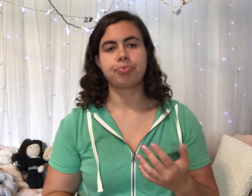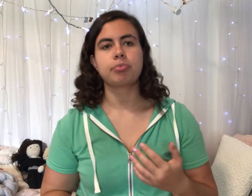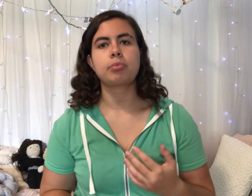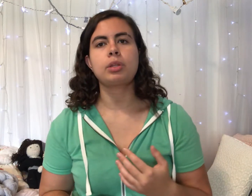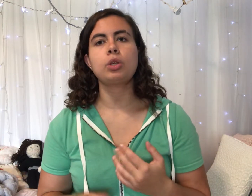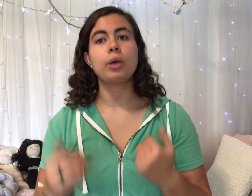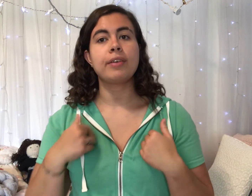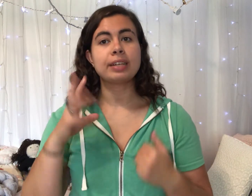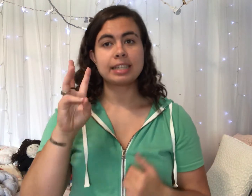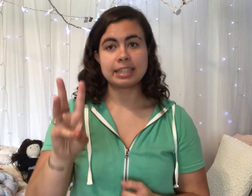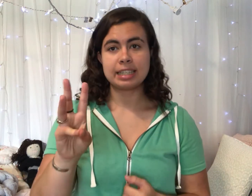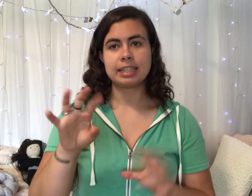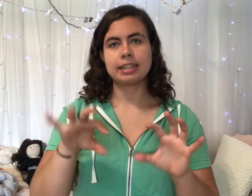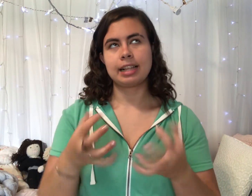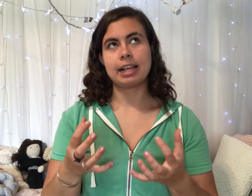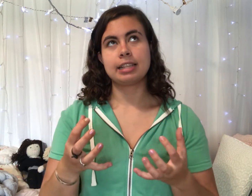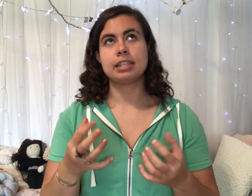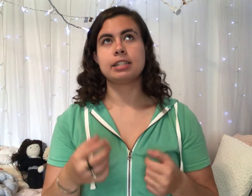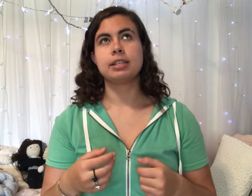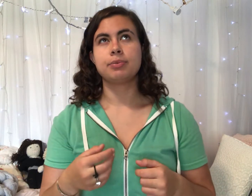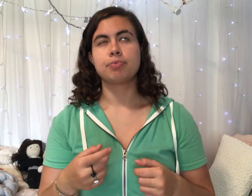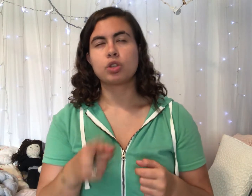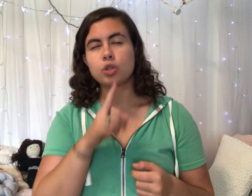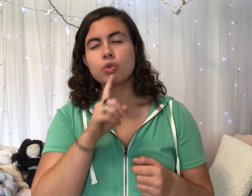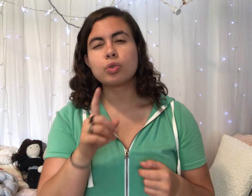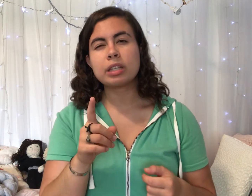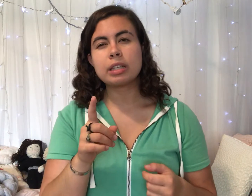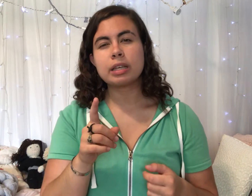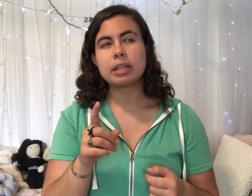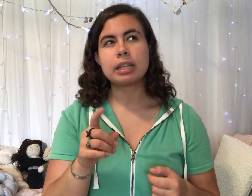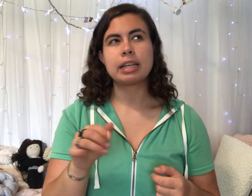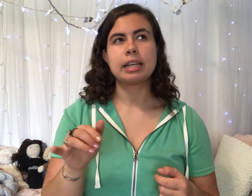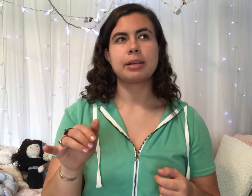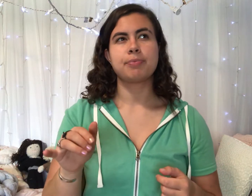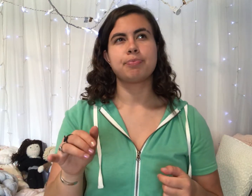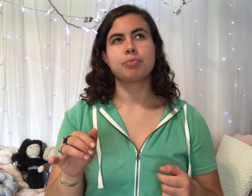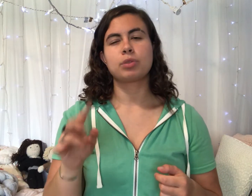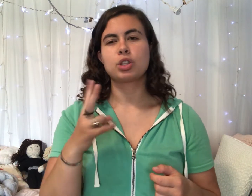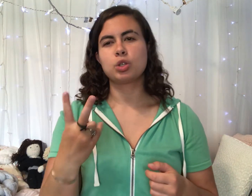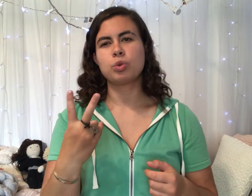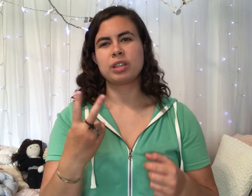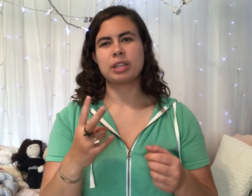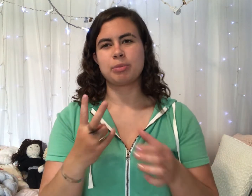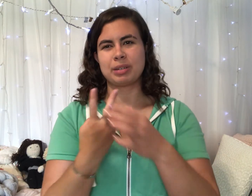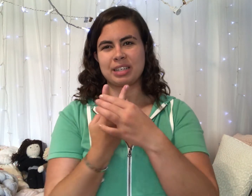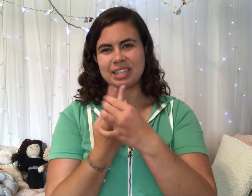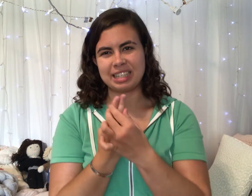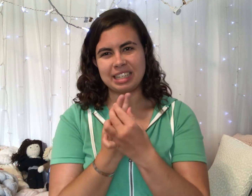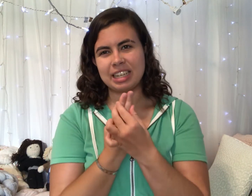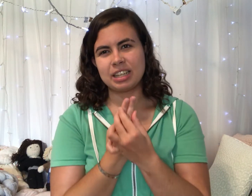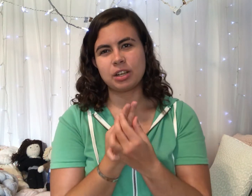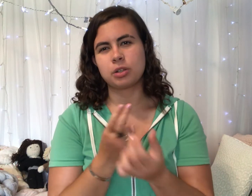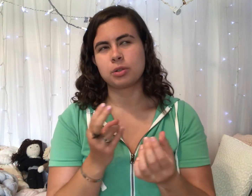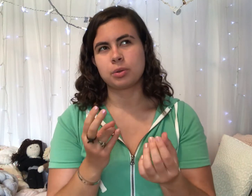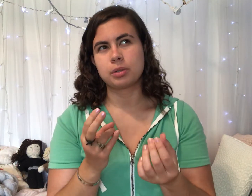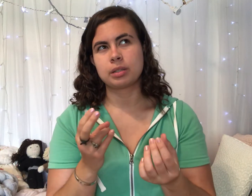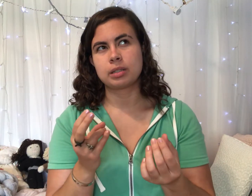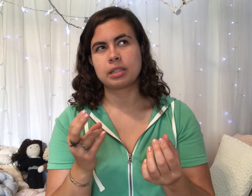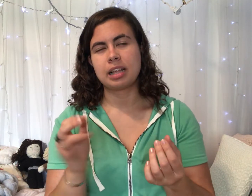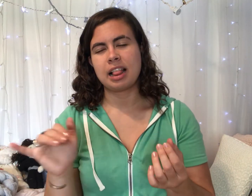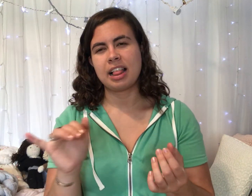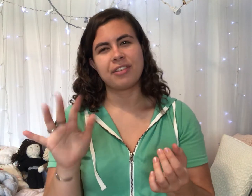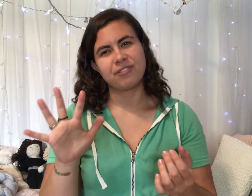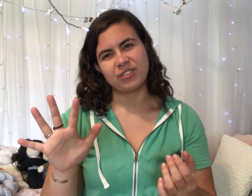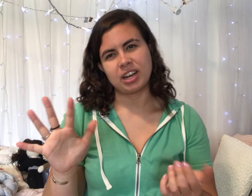I'm taking six classes. Really, two of them are together, so it's like taking five.